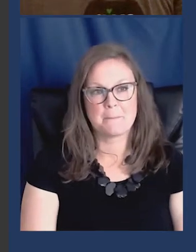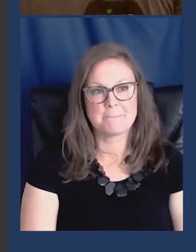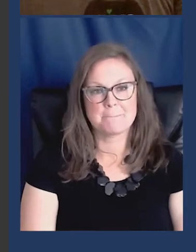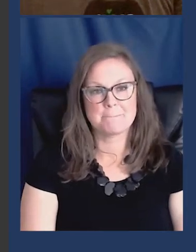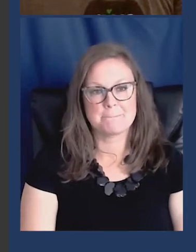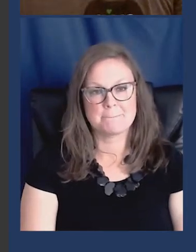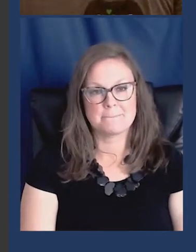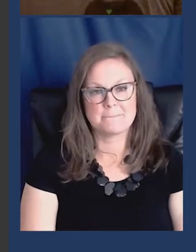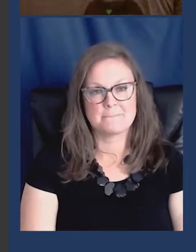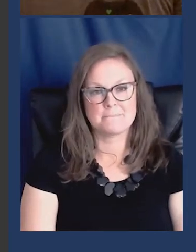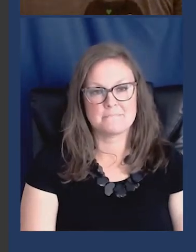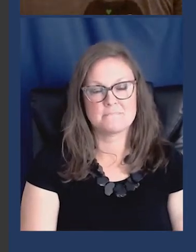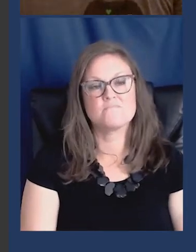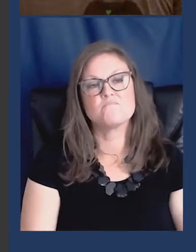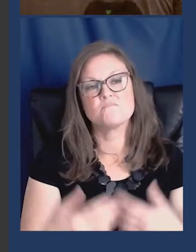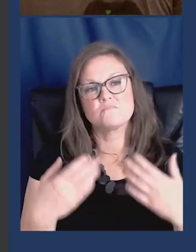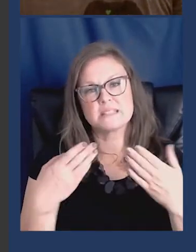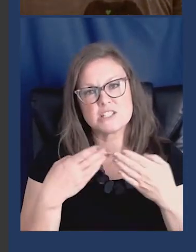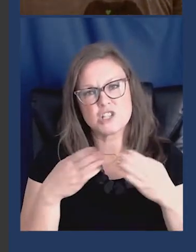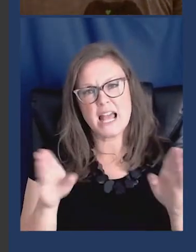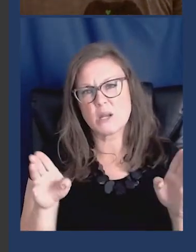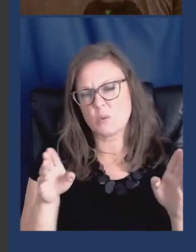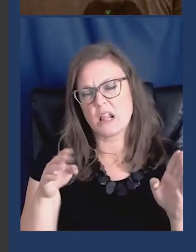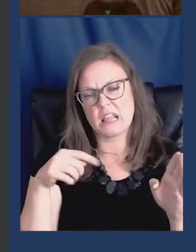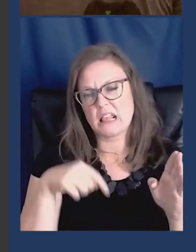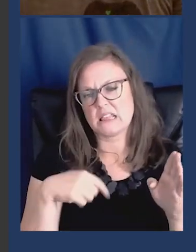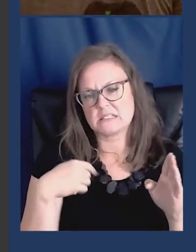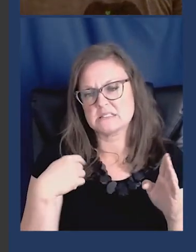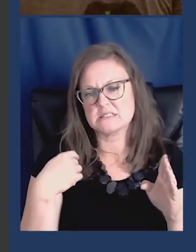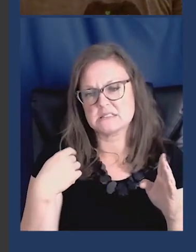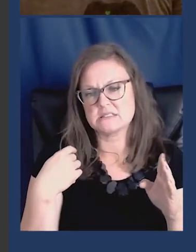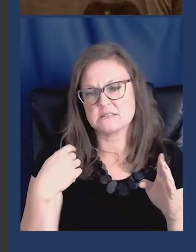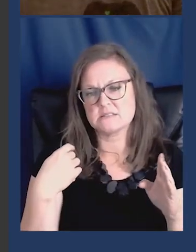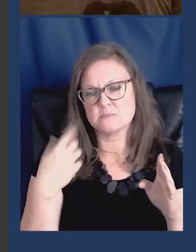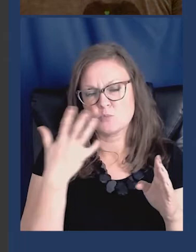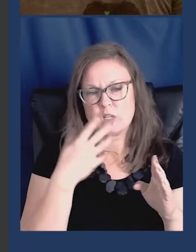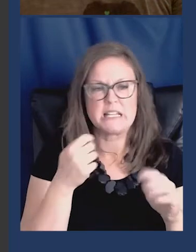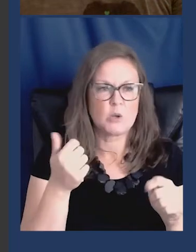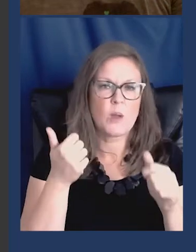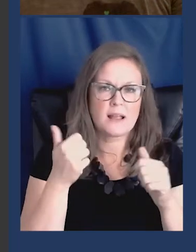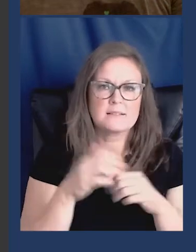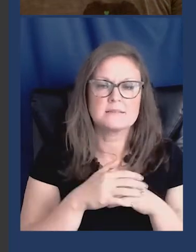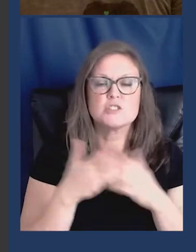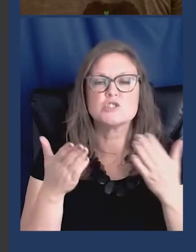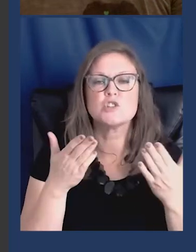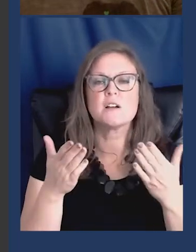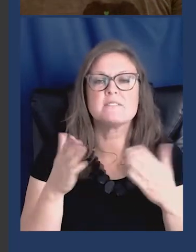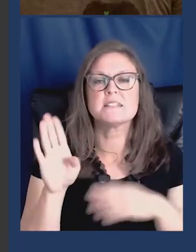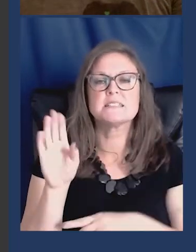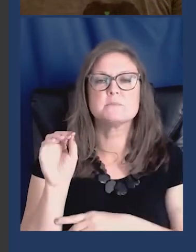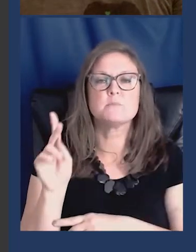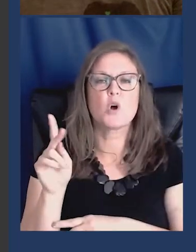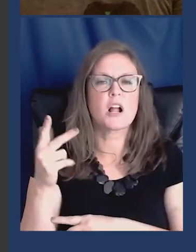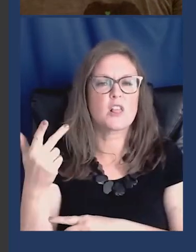And generally, this goes pretty quick. It's a Surface Book 3, it's pretty fast.